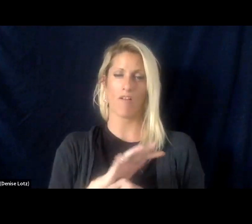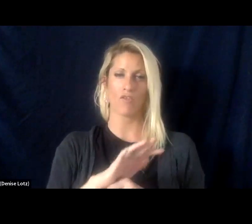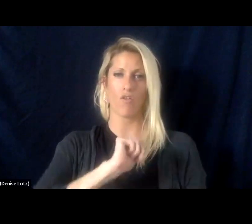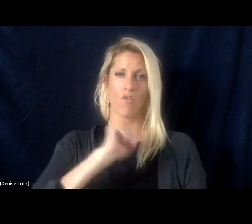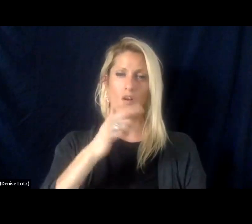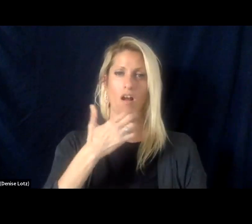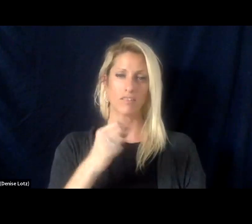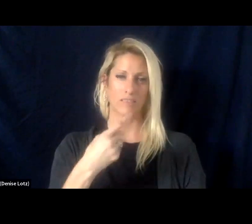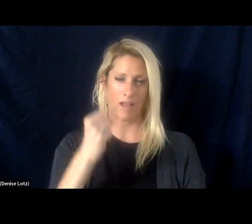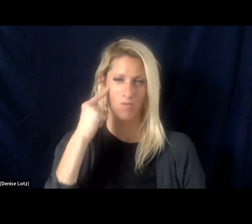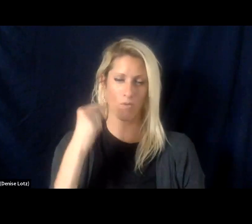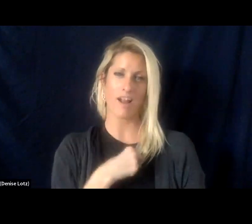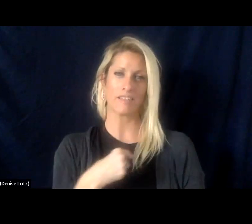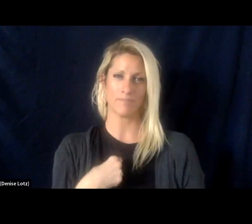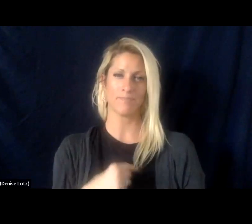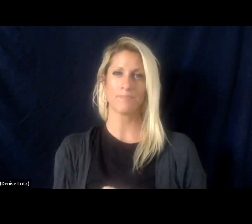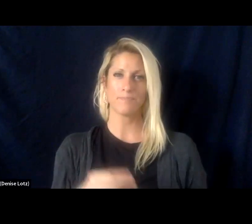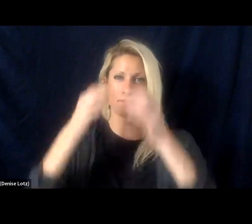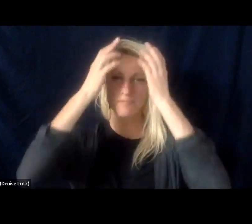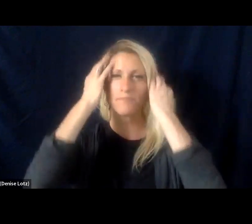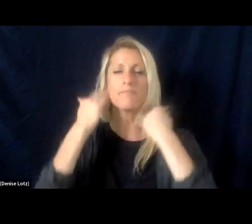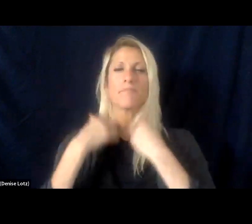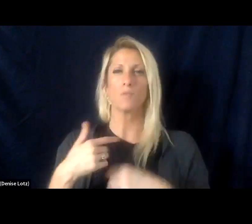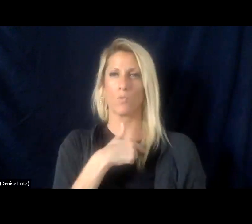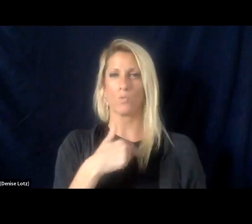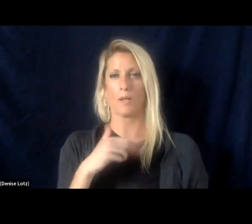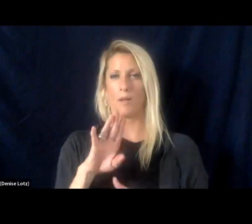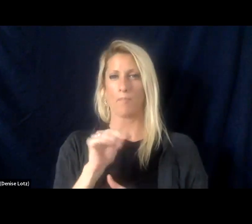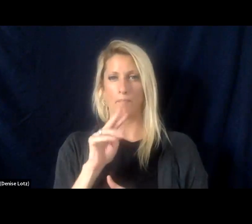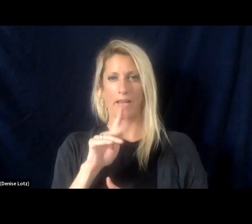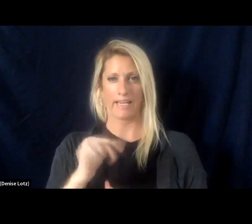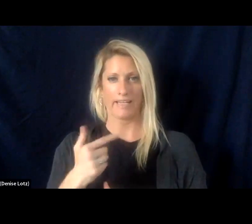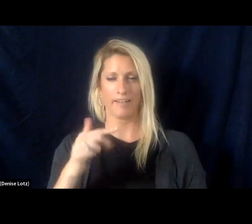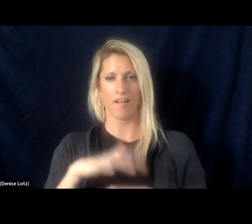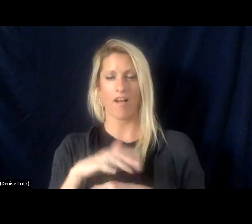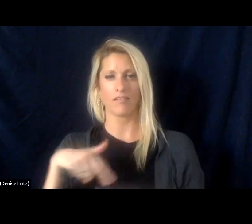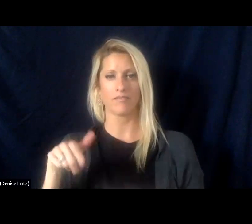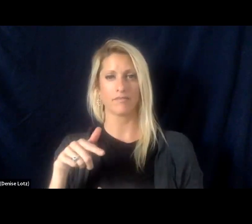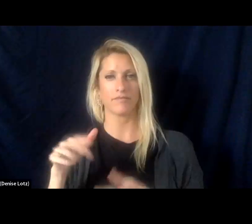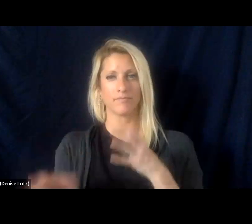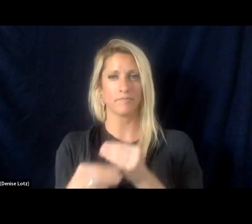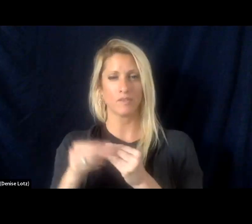as well. You know we're banking on the Middle Mile Initiative to really help us with connectivity